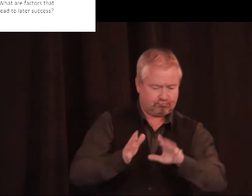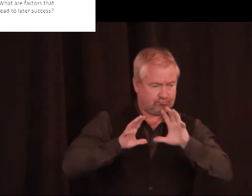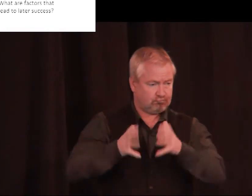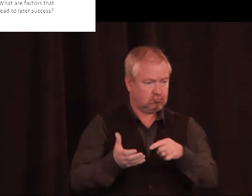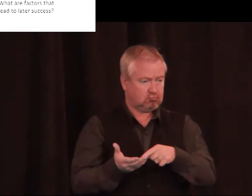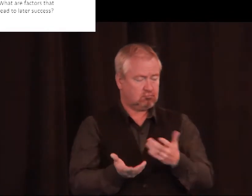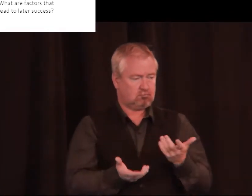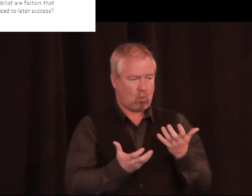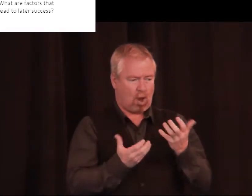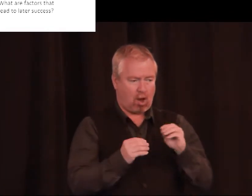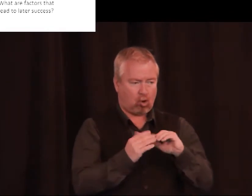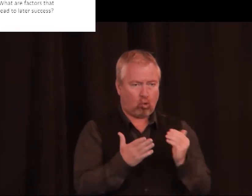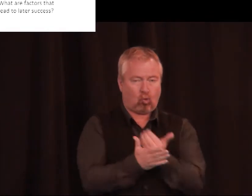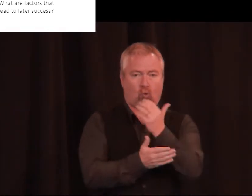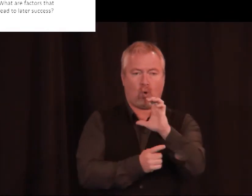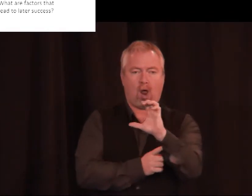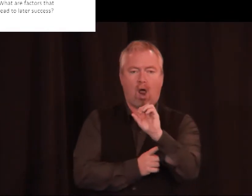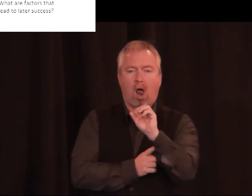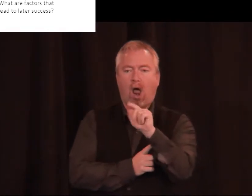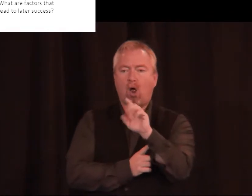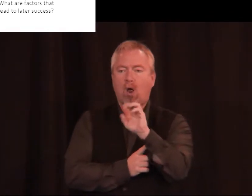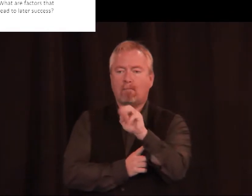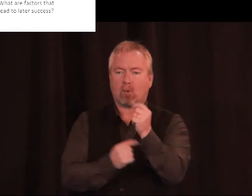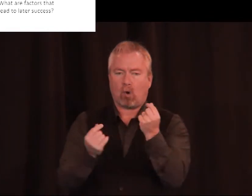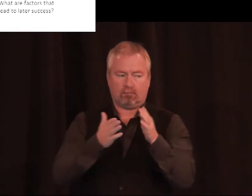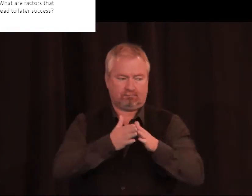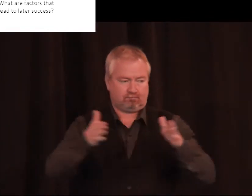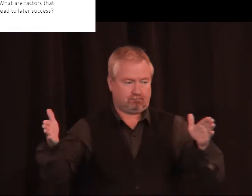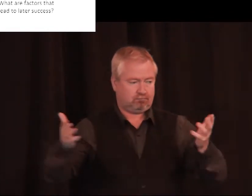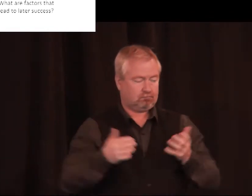So we now have the new generation of children who are hard of hearing,